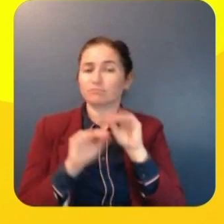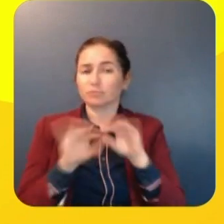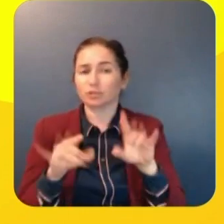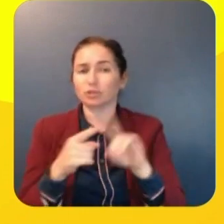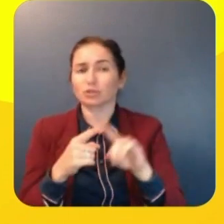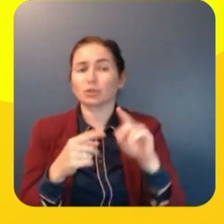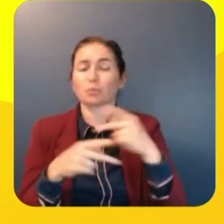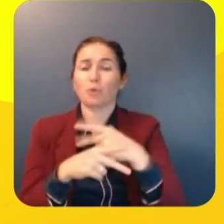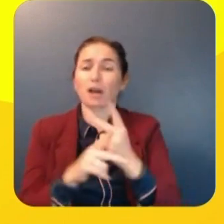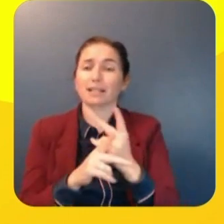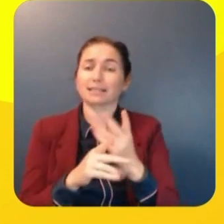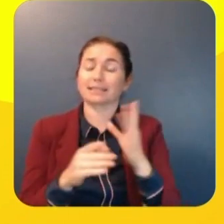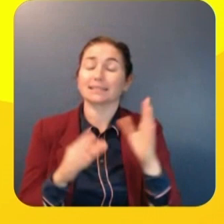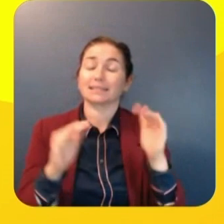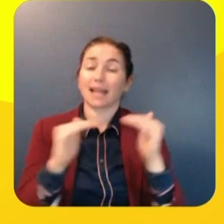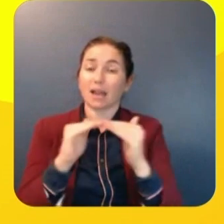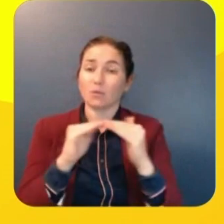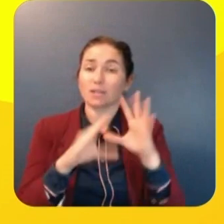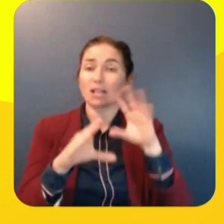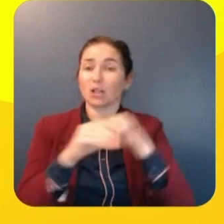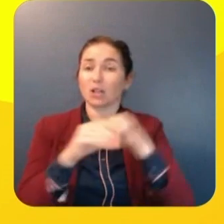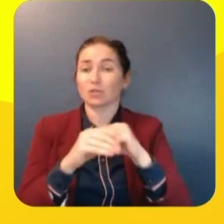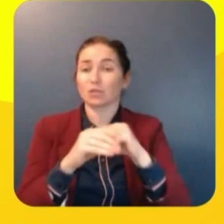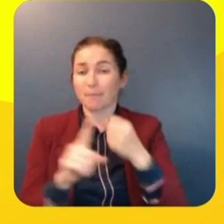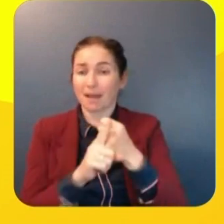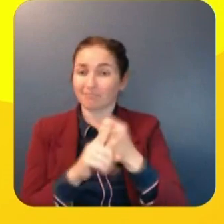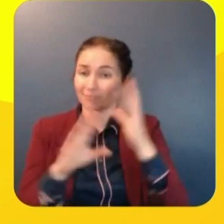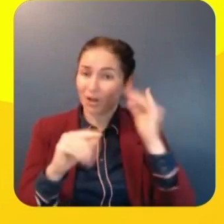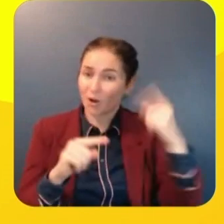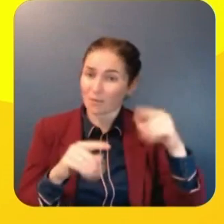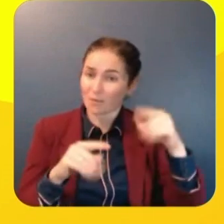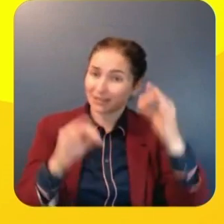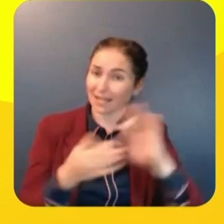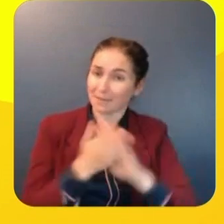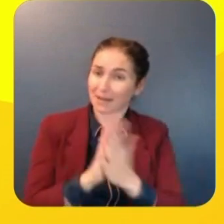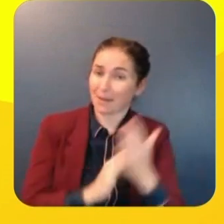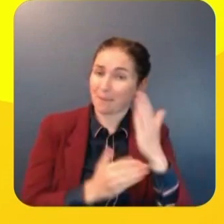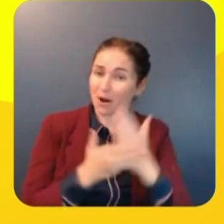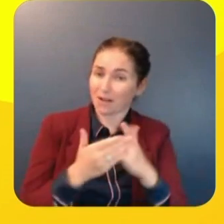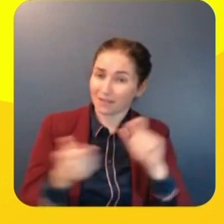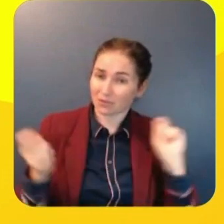We hope that you decided to become a part of this transformation and this paradigm shift in diversity,